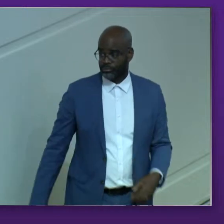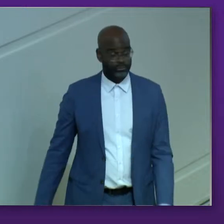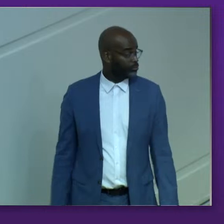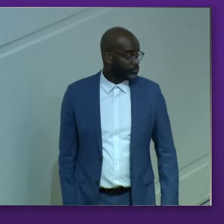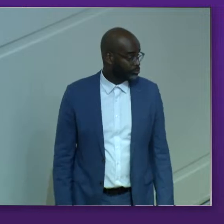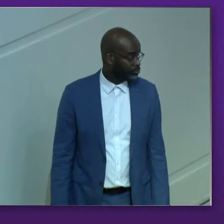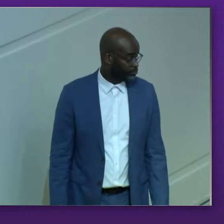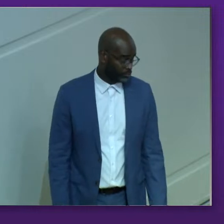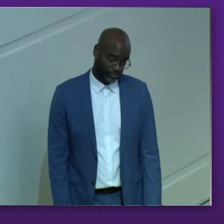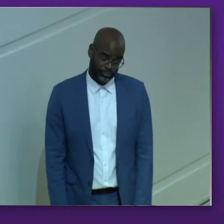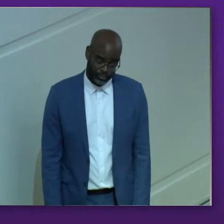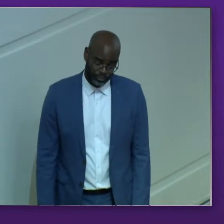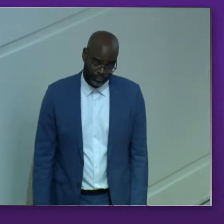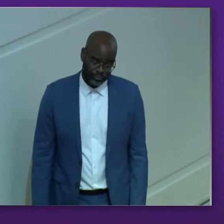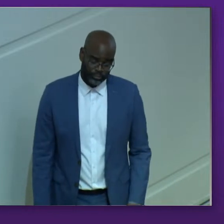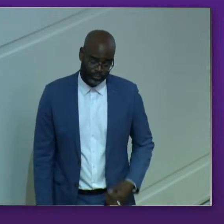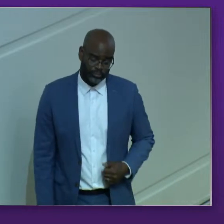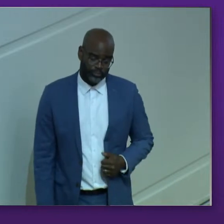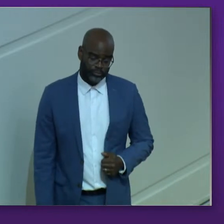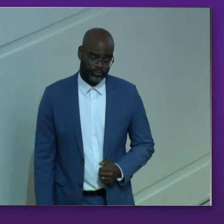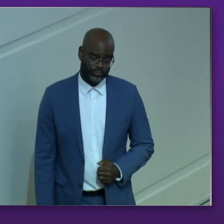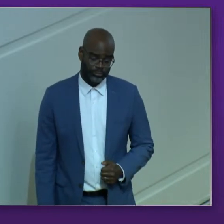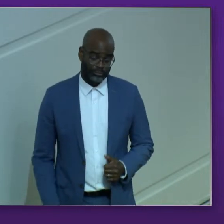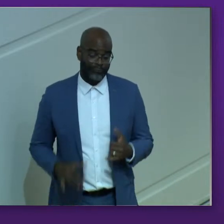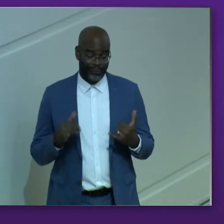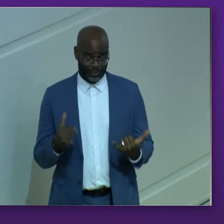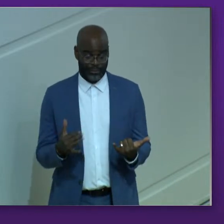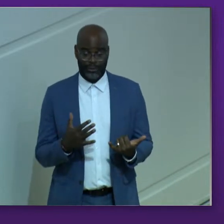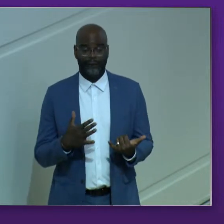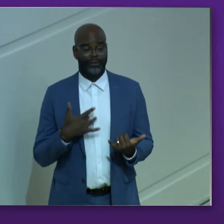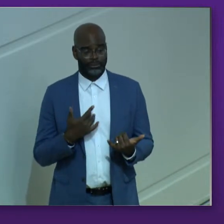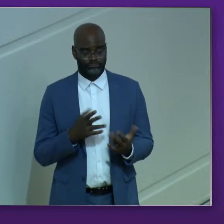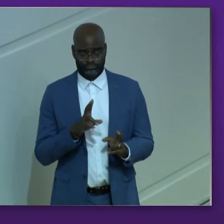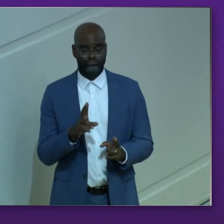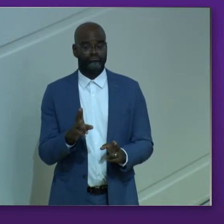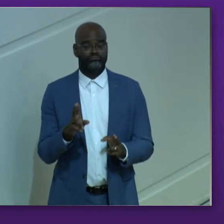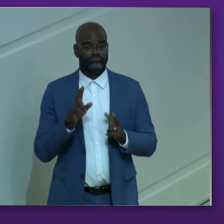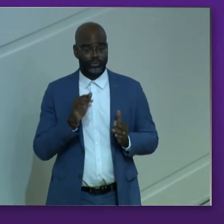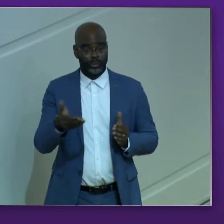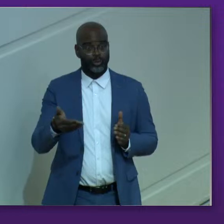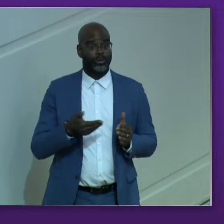OR MONTGOMERY COLLEGE.